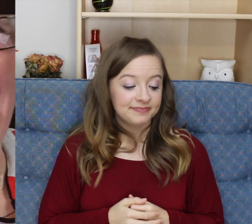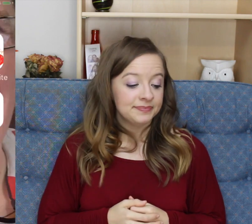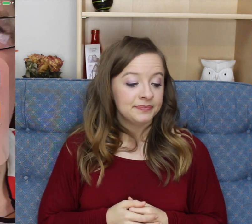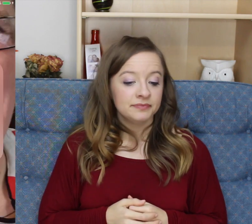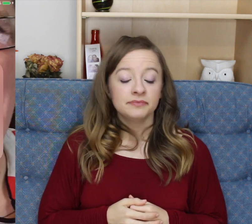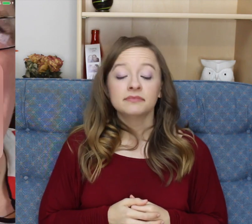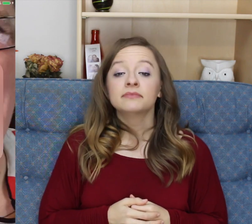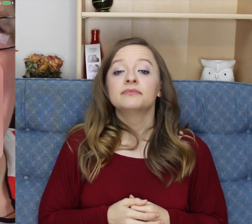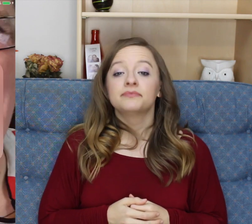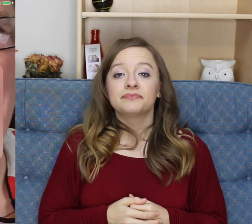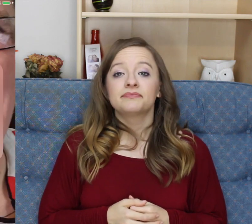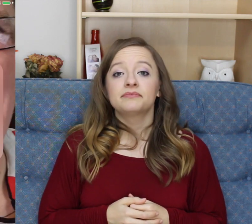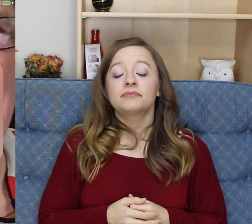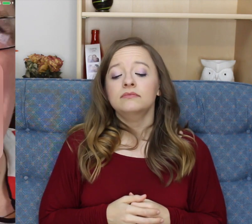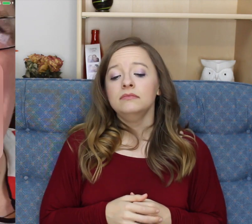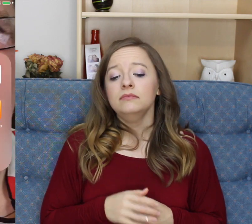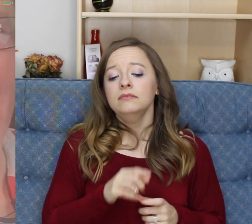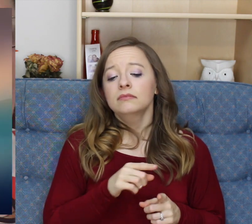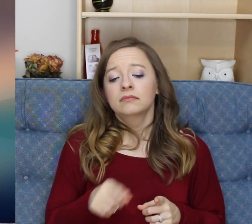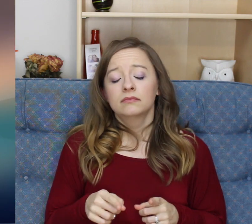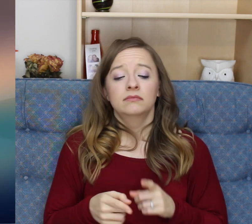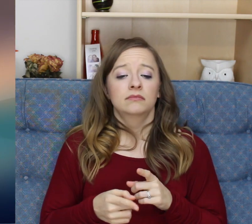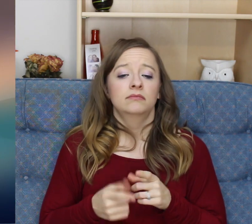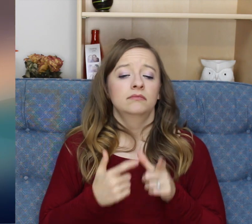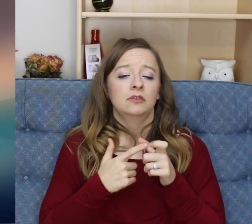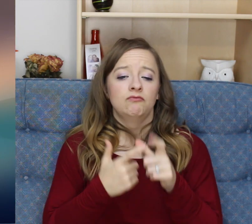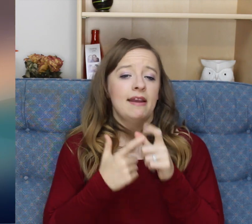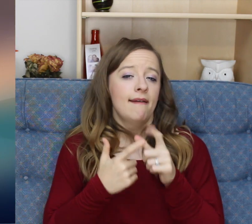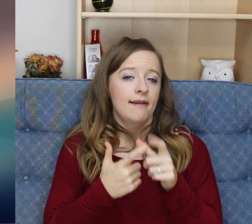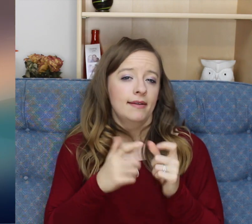Then I have a